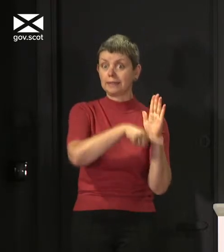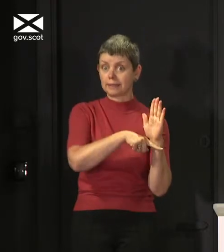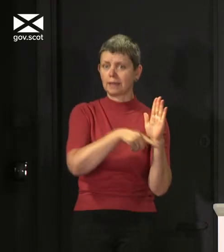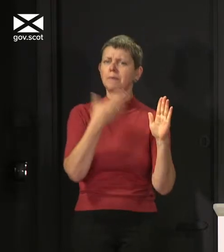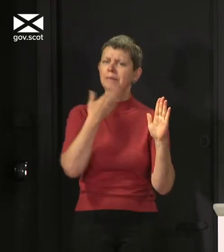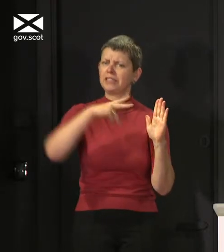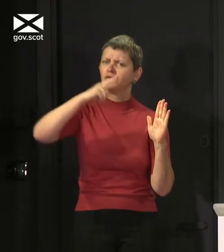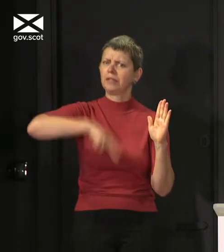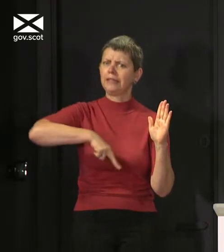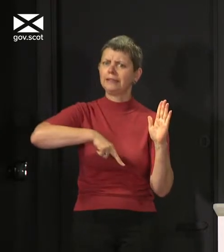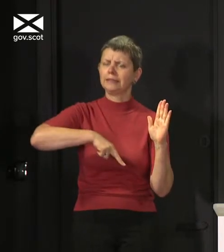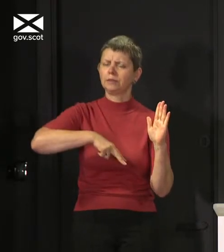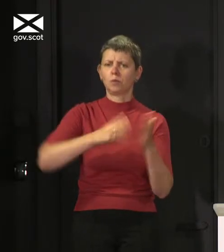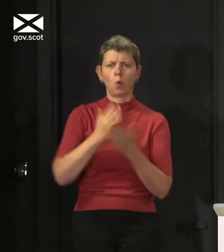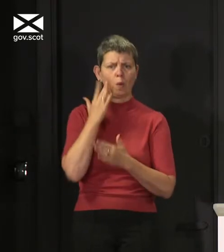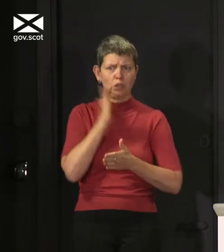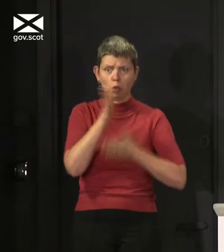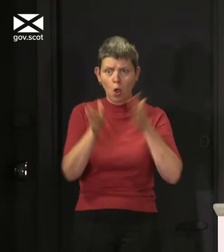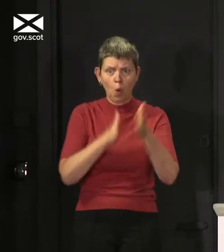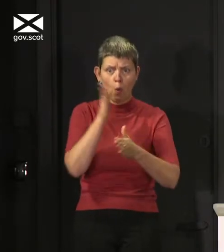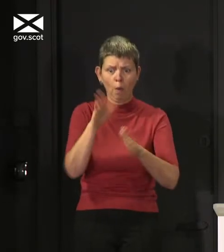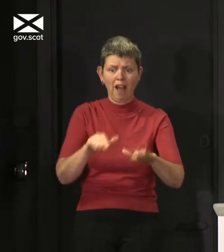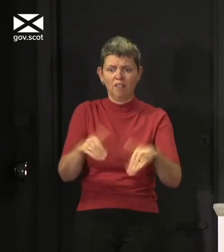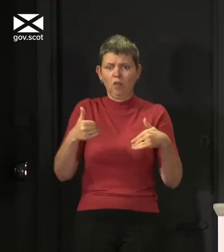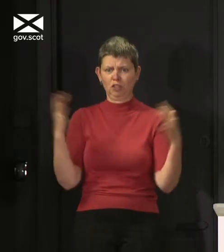As you travel, avoid crowded places and if you go somewhere and it's already busy, go